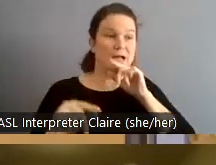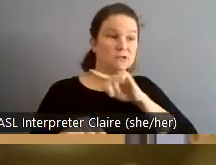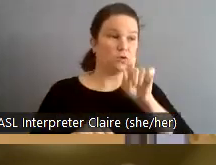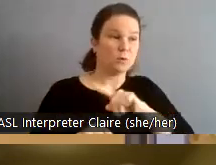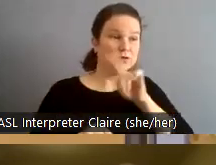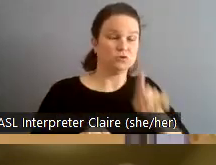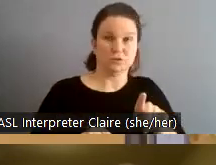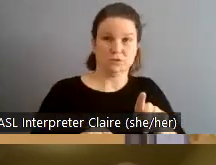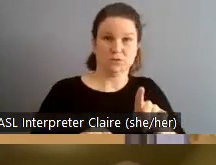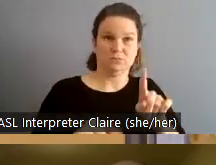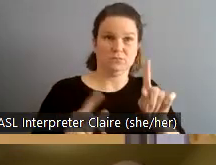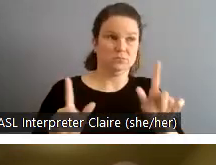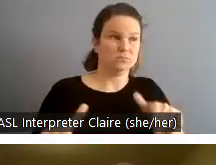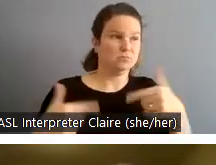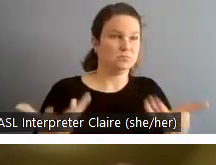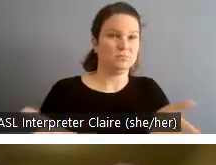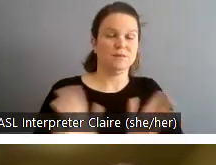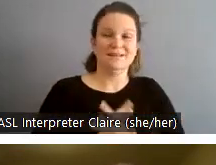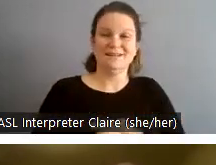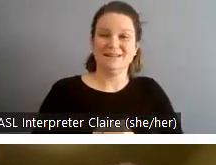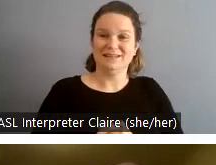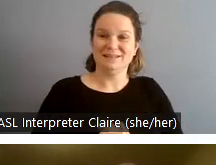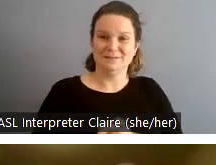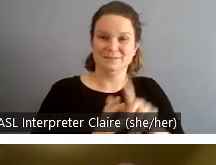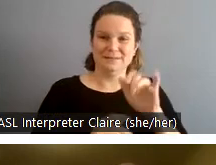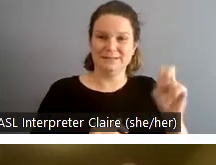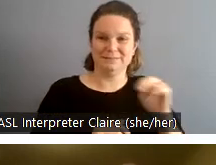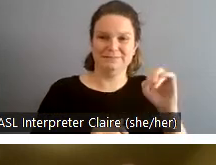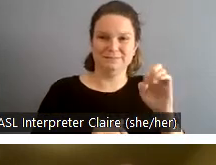I pass the virtual baton back to Lynn